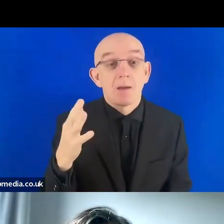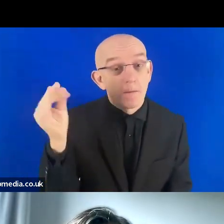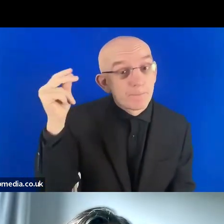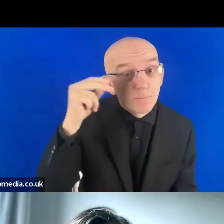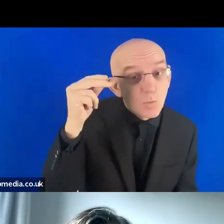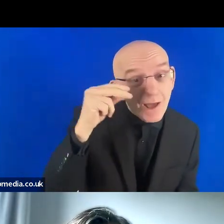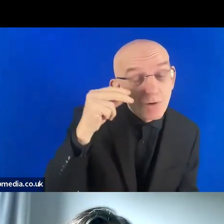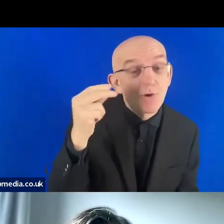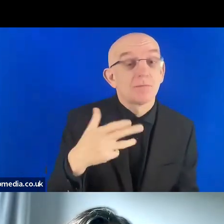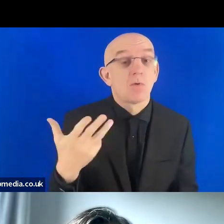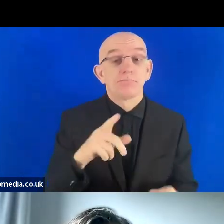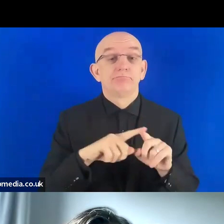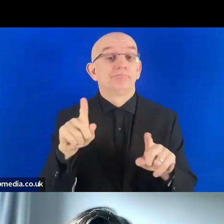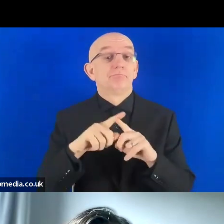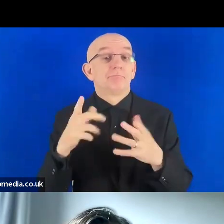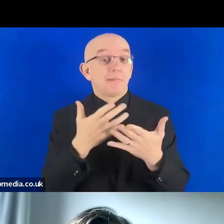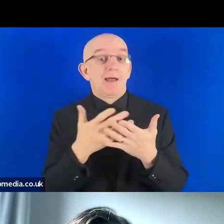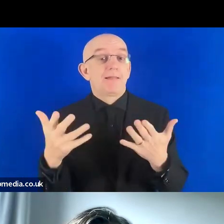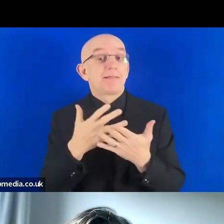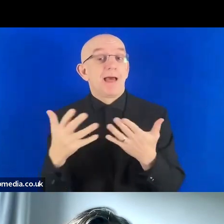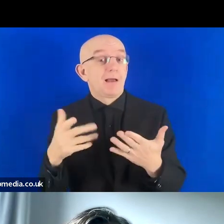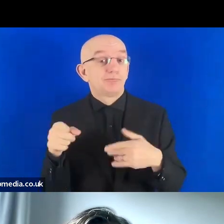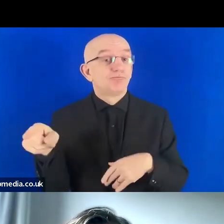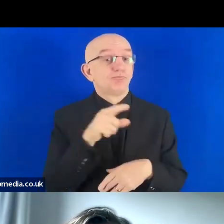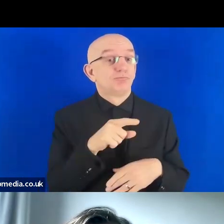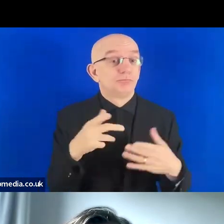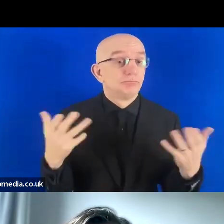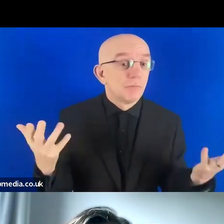Wait, I will stop. Will we turn back to English?